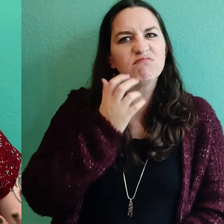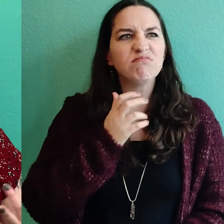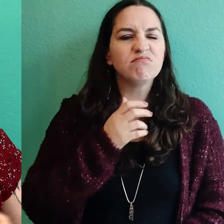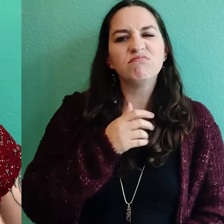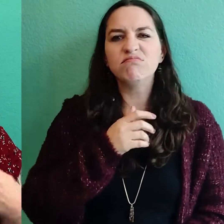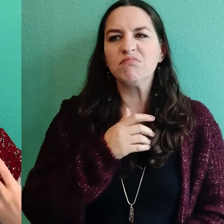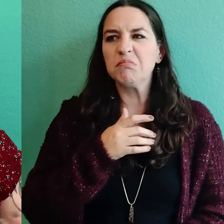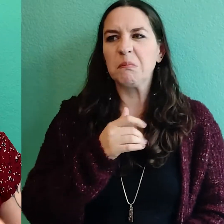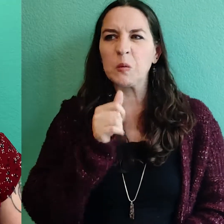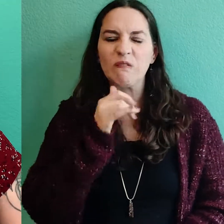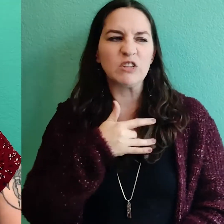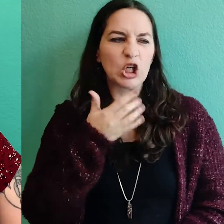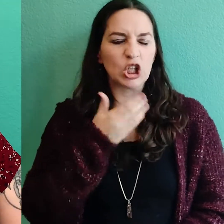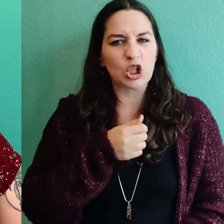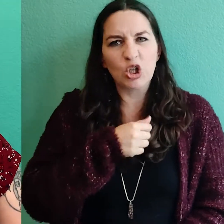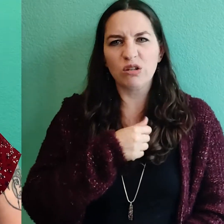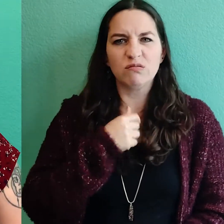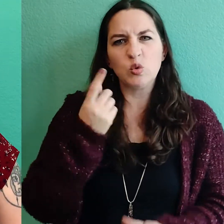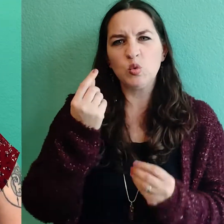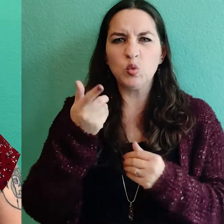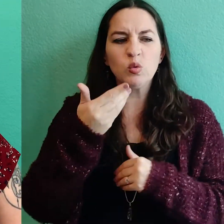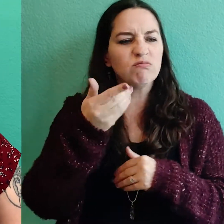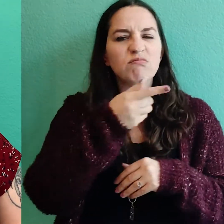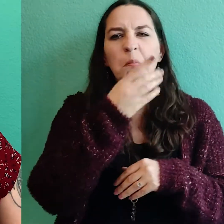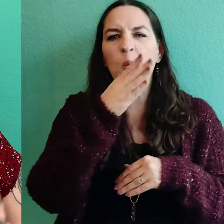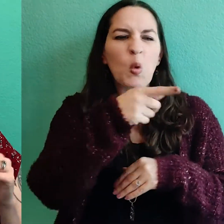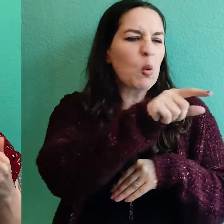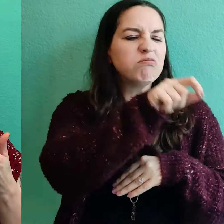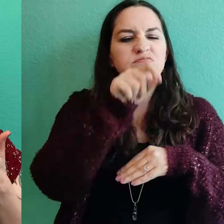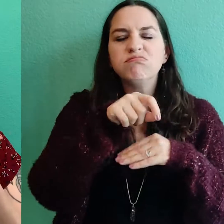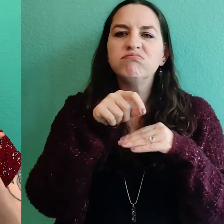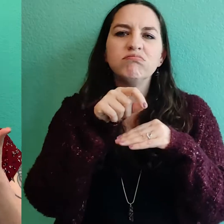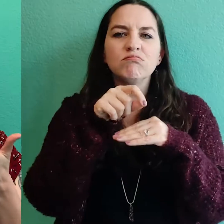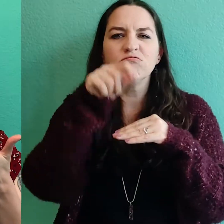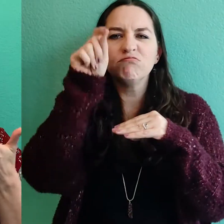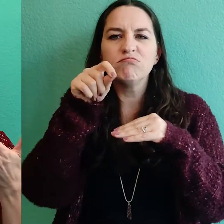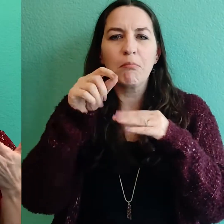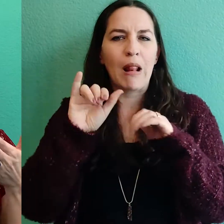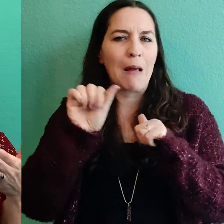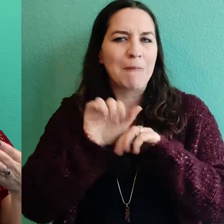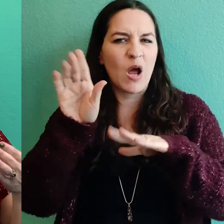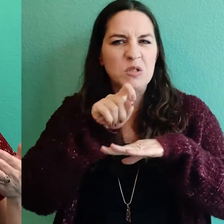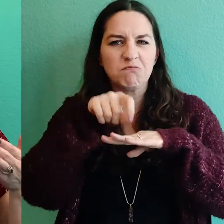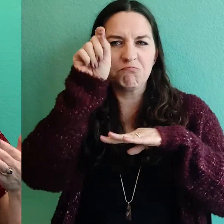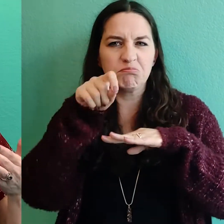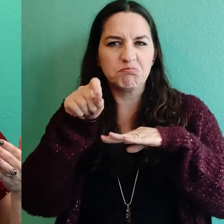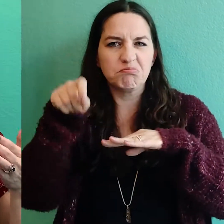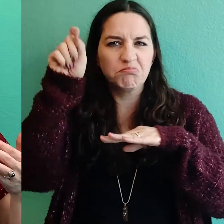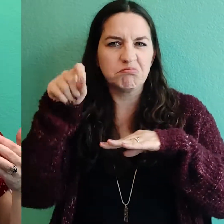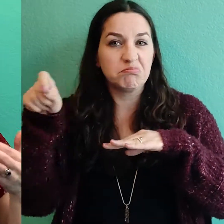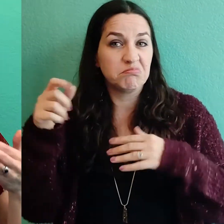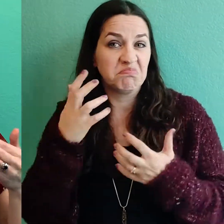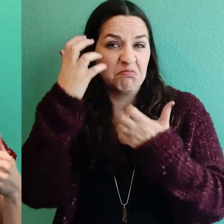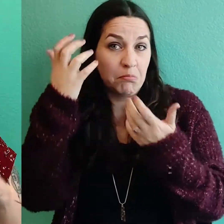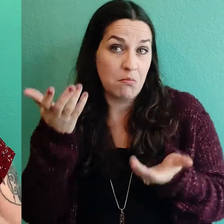had kind of a prickly day. Maybe you've been irritable, you have not been feeling great. So you might draw a line that's like a bunch of little mountain tops, draw a bunch of little mountain